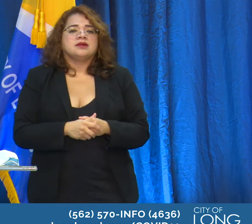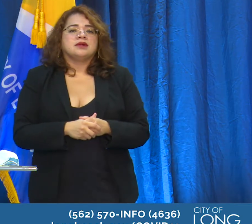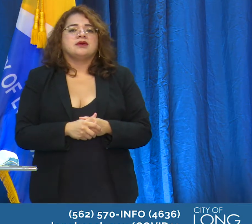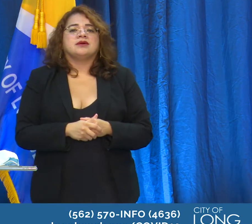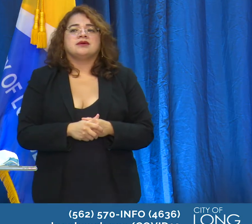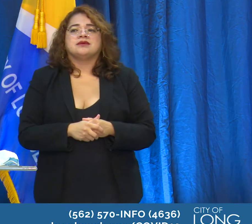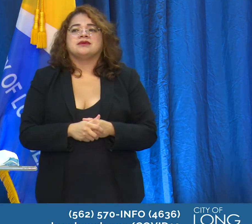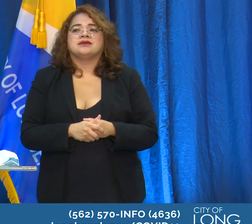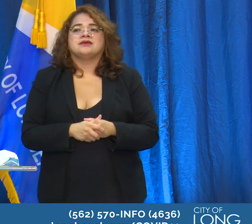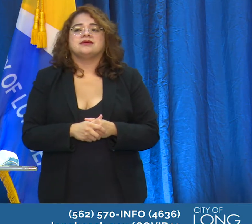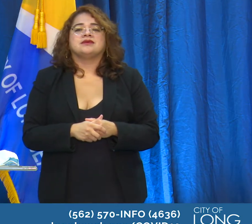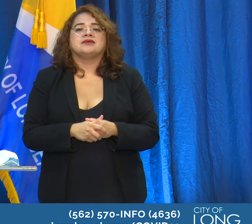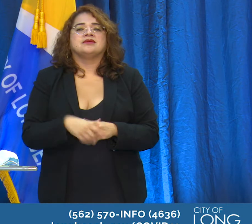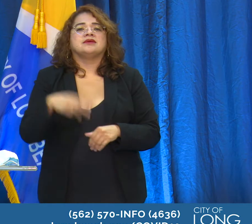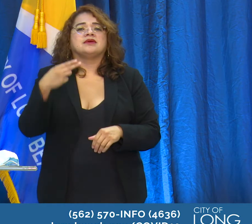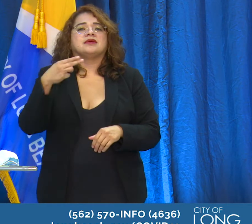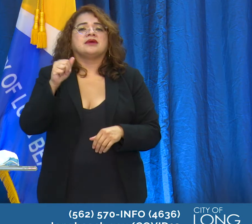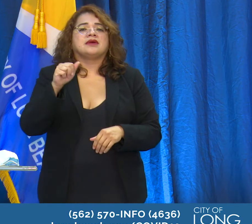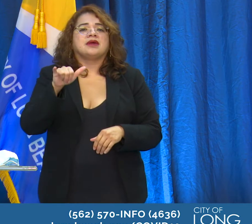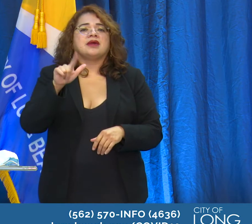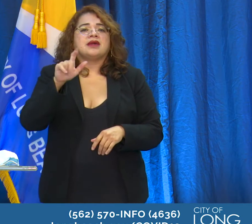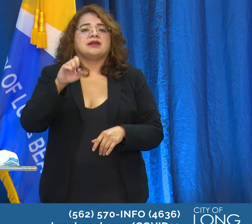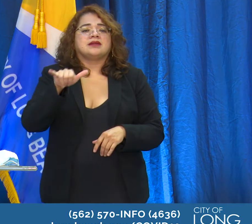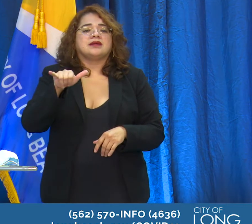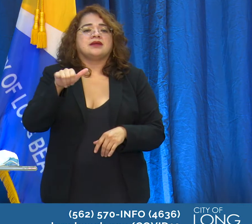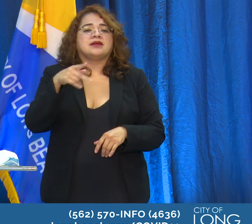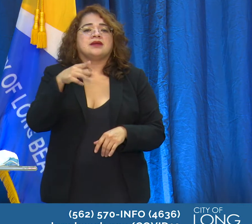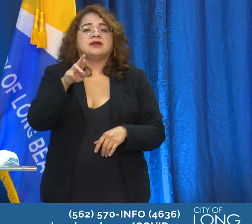First question comes from Haley at the Press-Telegram. Go ahead, Haley.